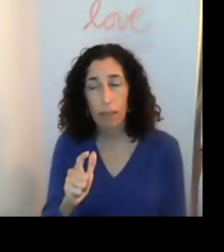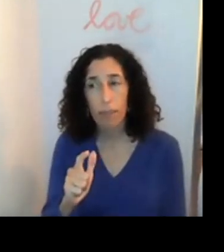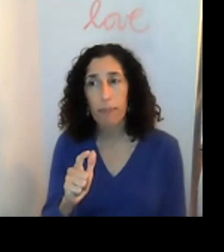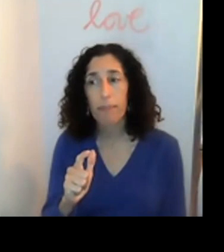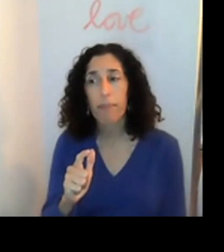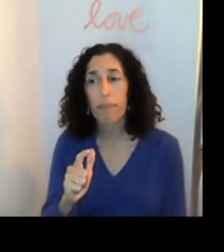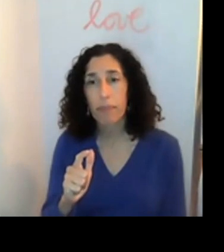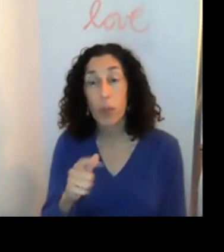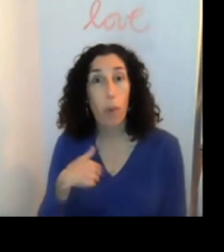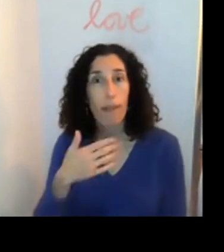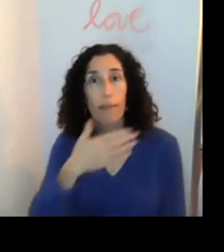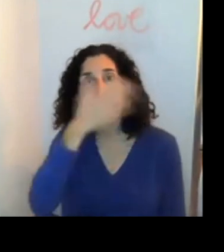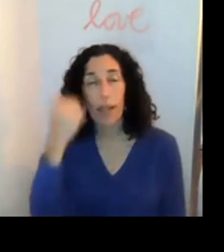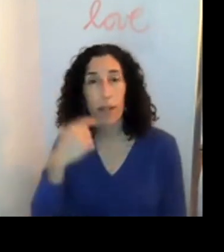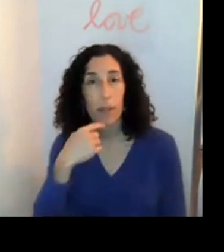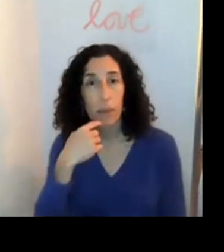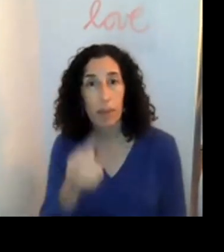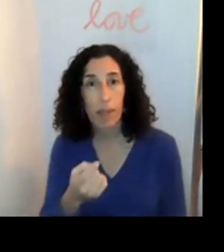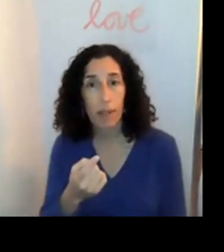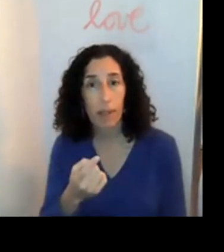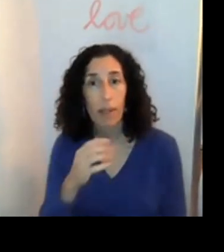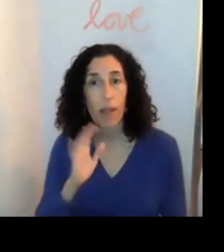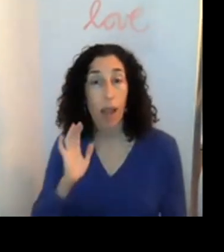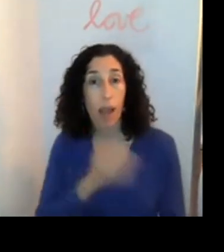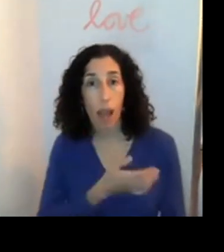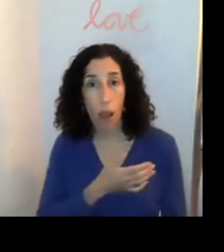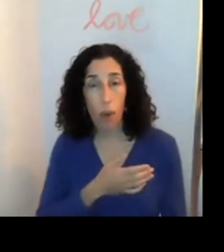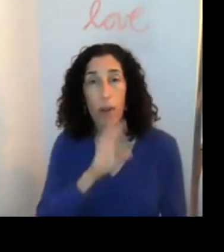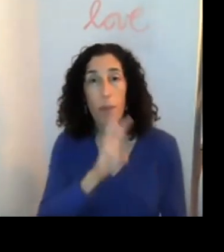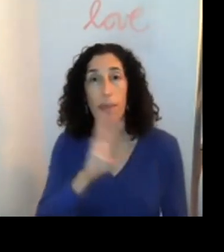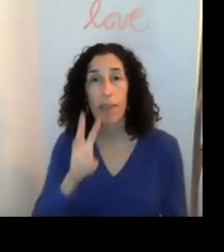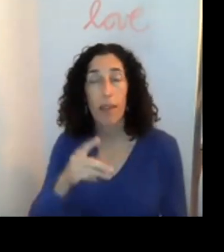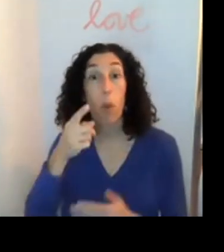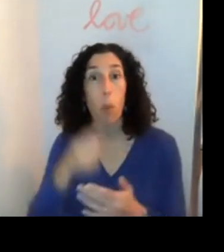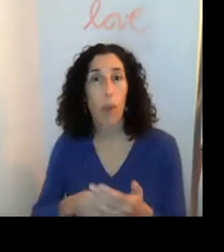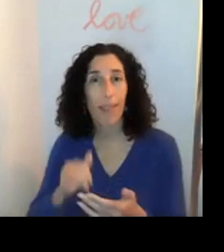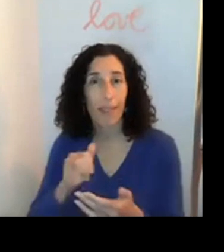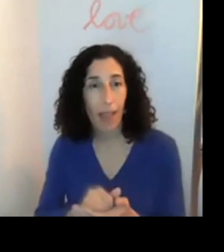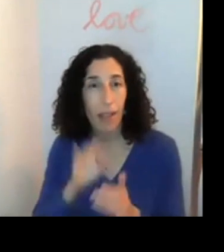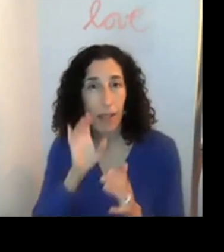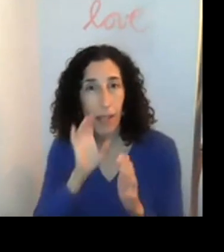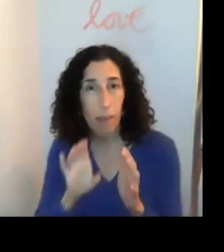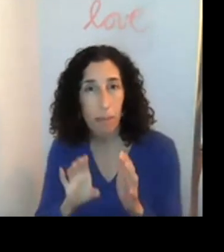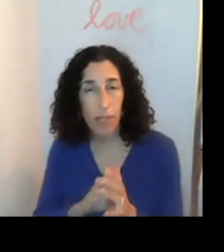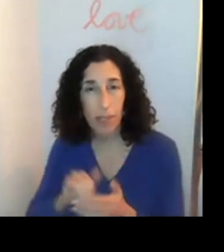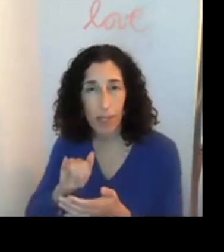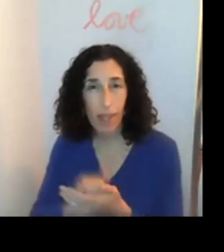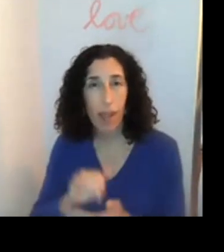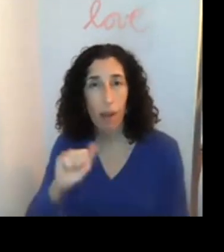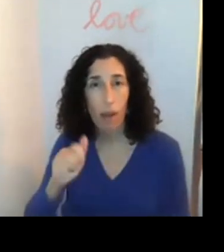come back, like energetic beats and soaring.]